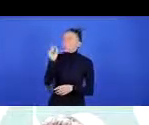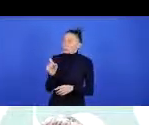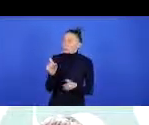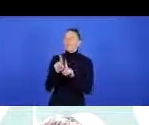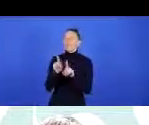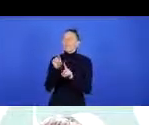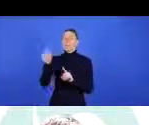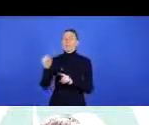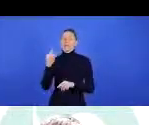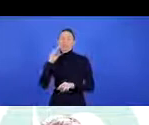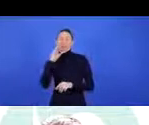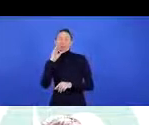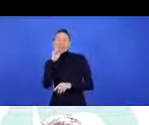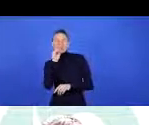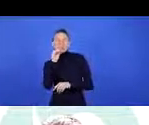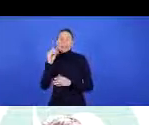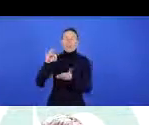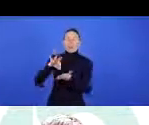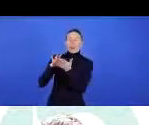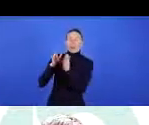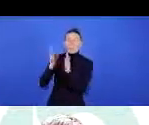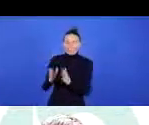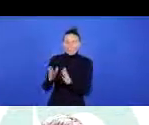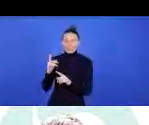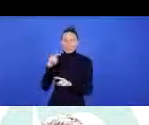, and I'm a audiologist and speech and language